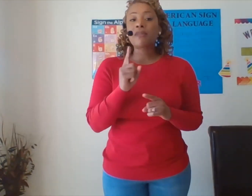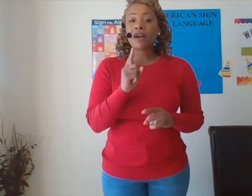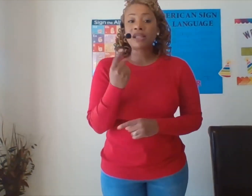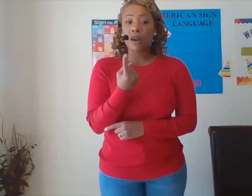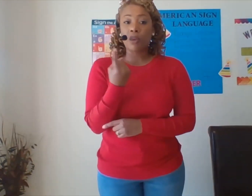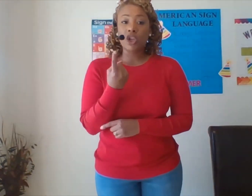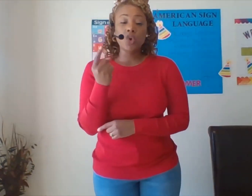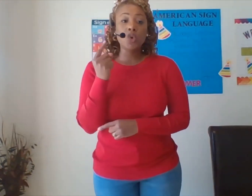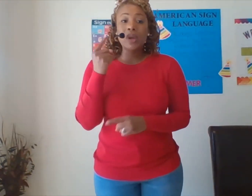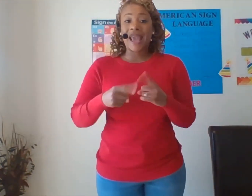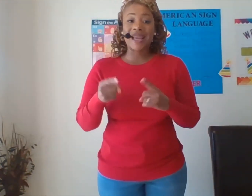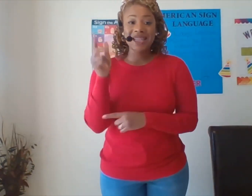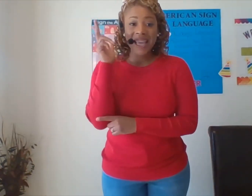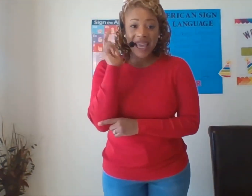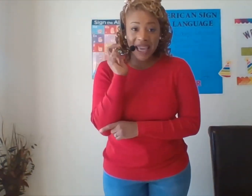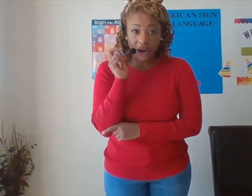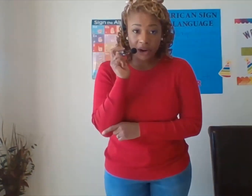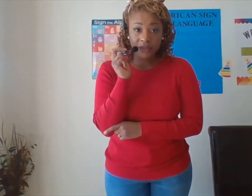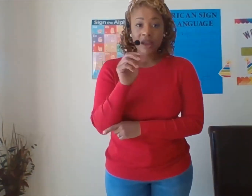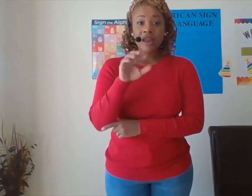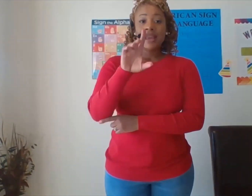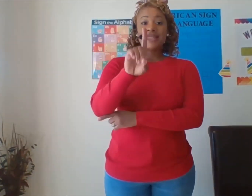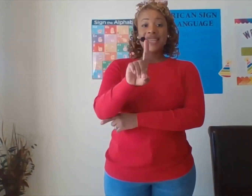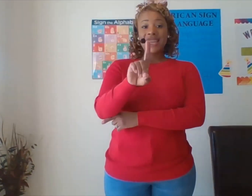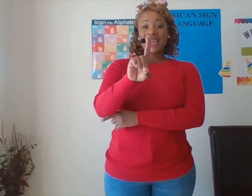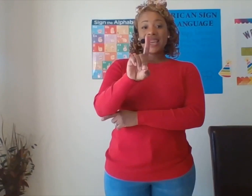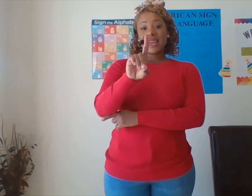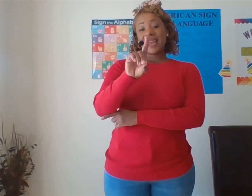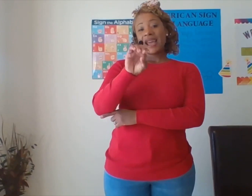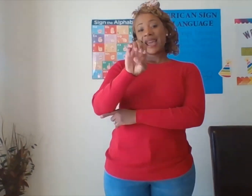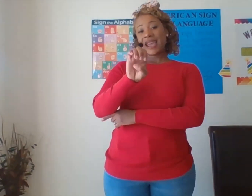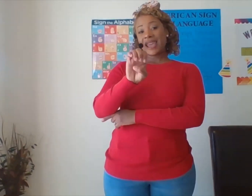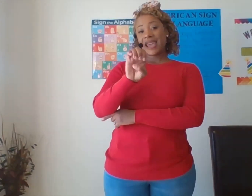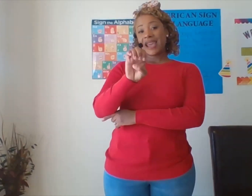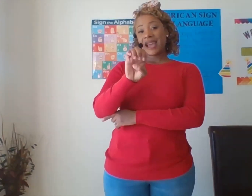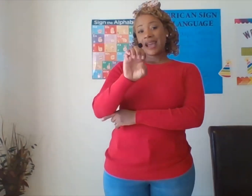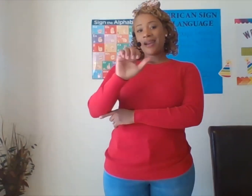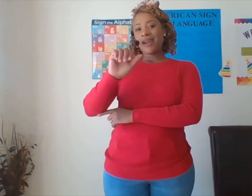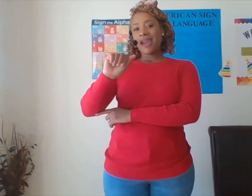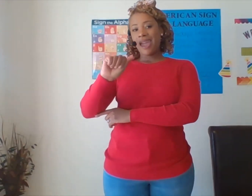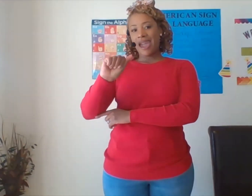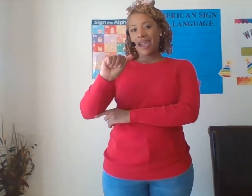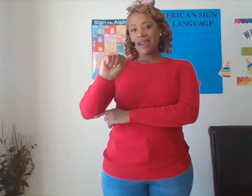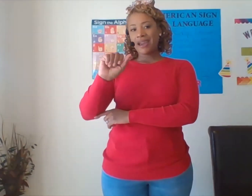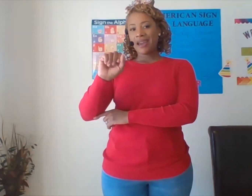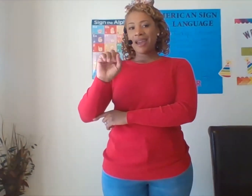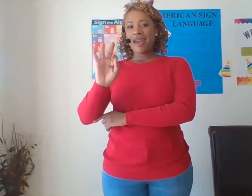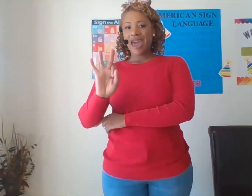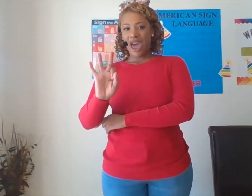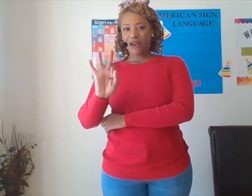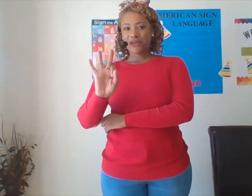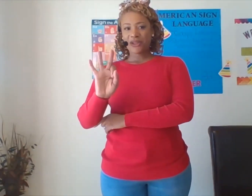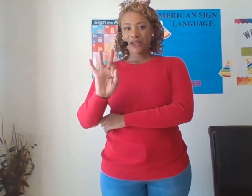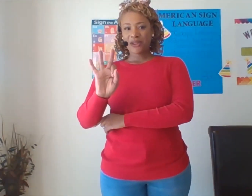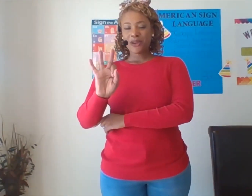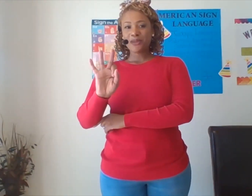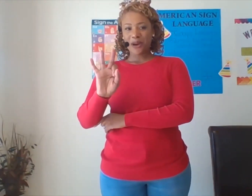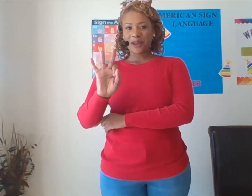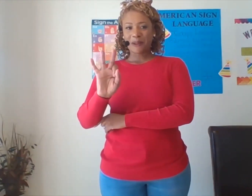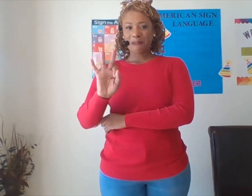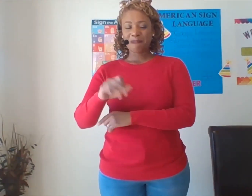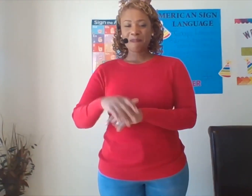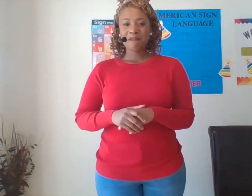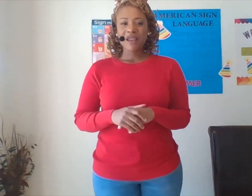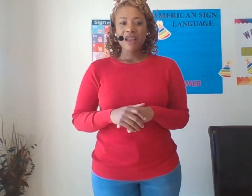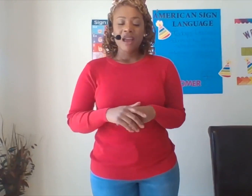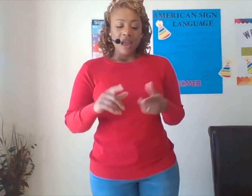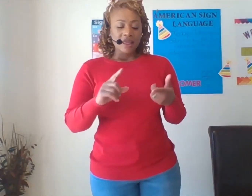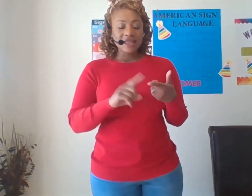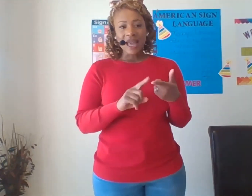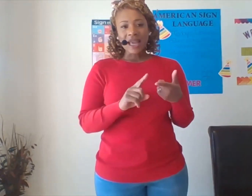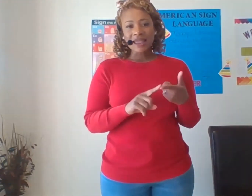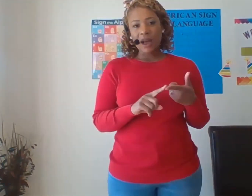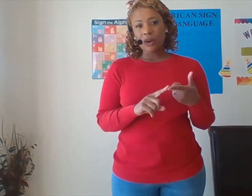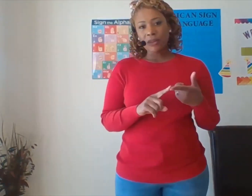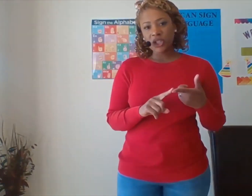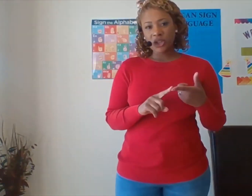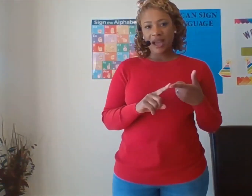about someone who can't hear D-E-A-F the second thing I want to make sure you